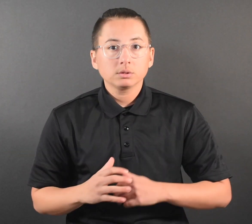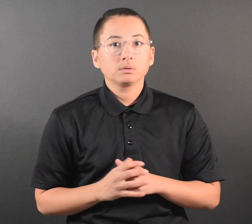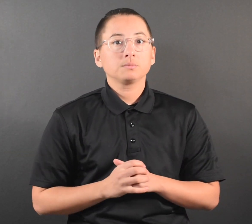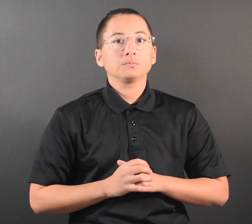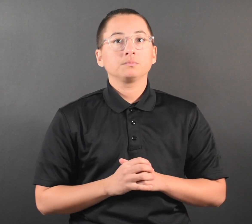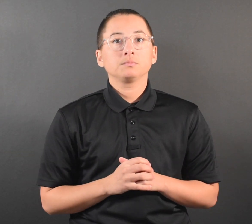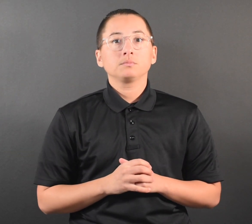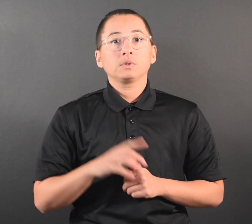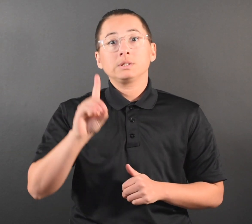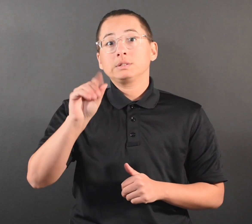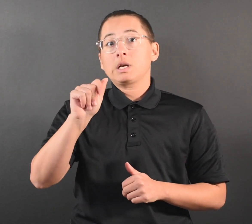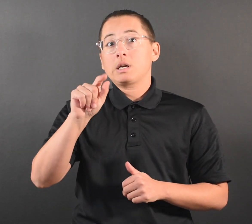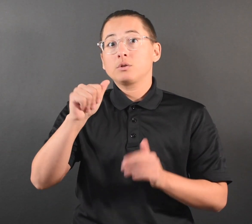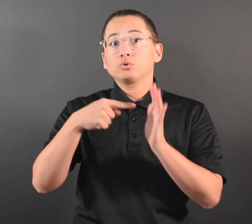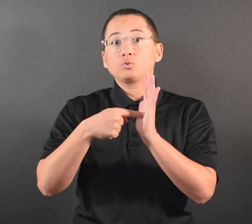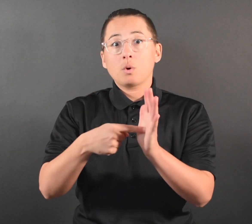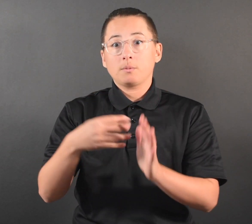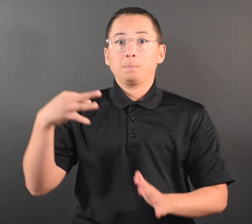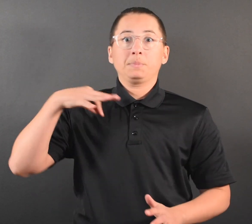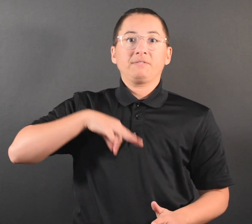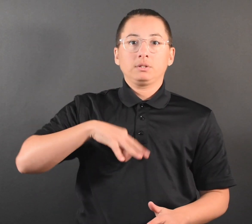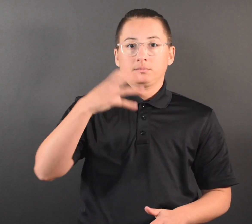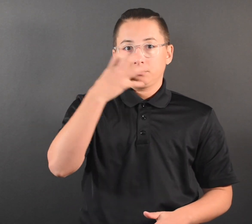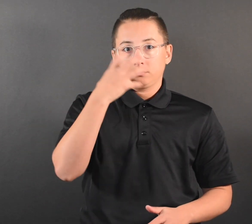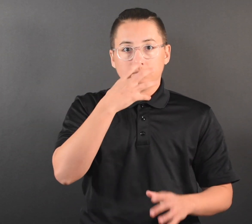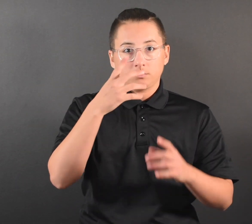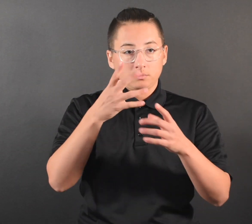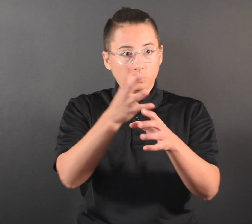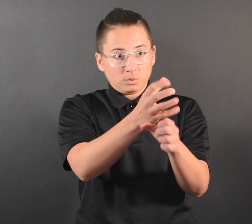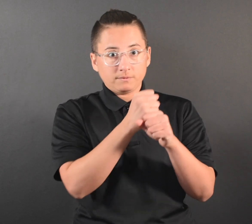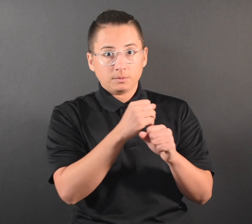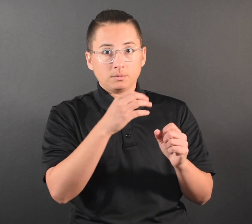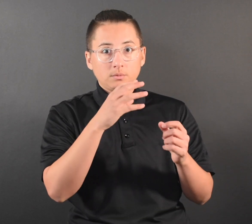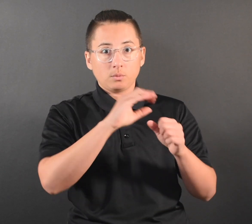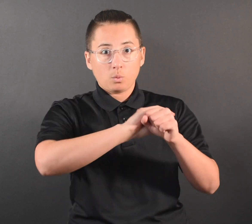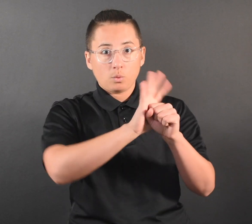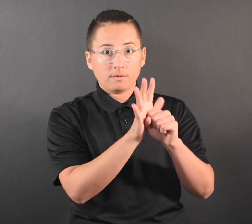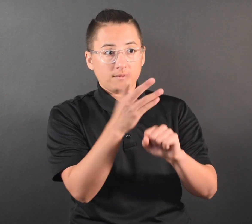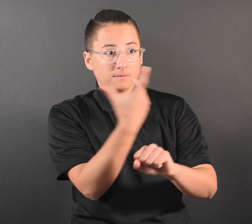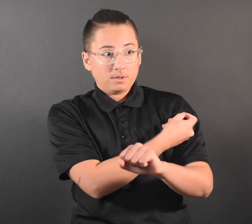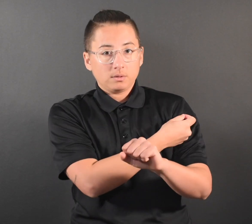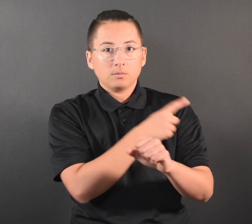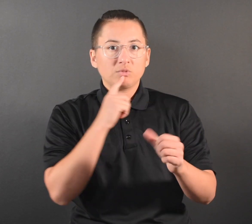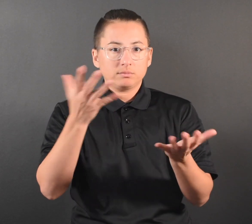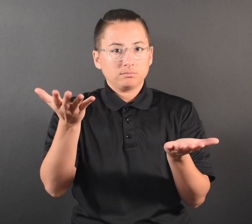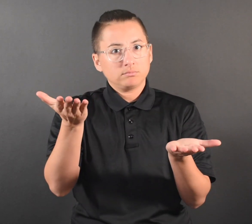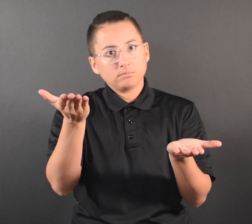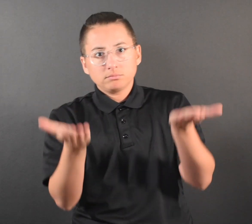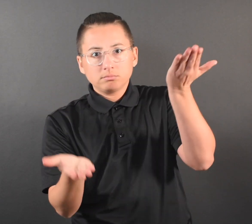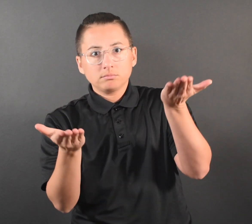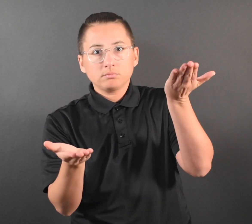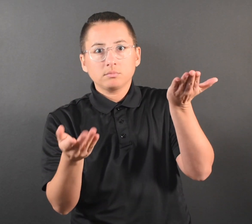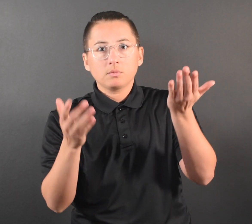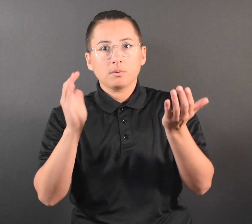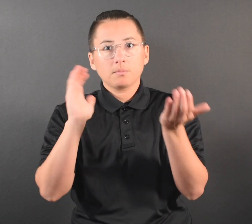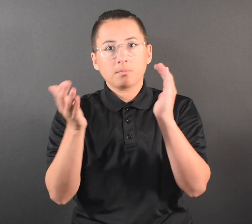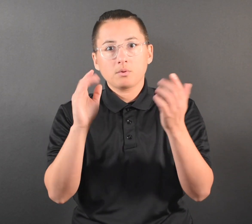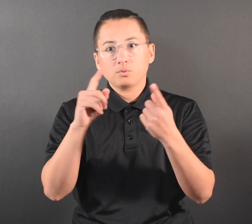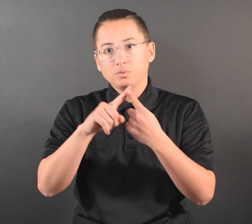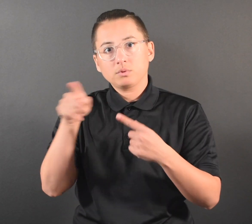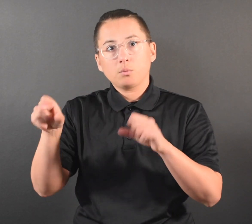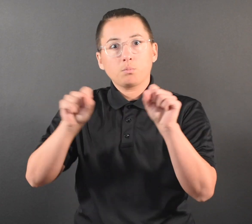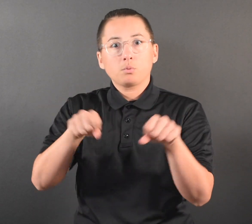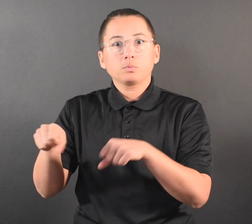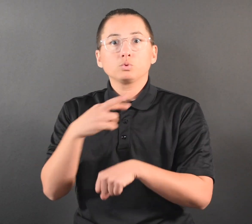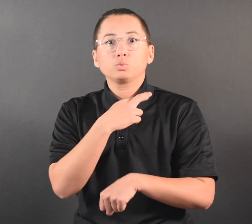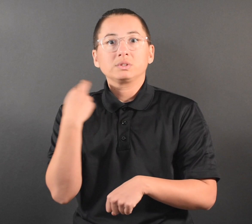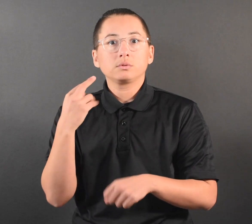The data show the benefits of receiving a COVID-19 vaccine outweigh any known or potential risks of